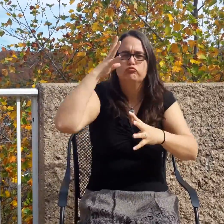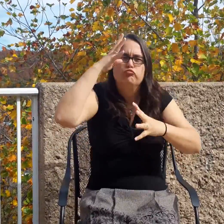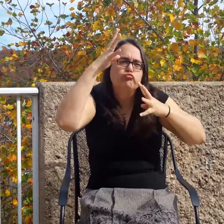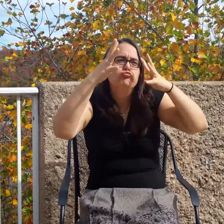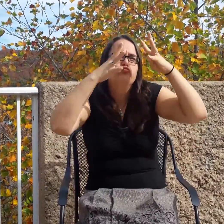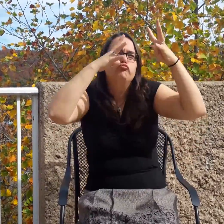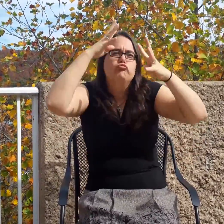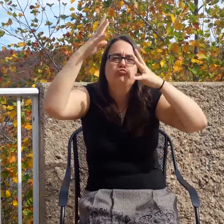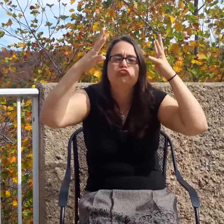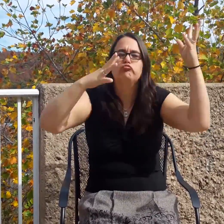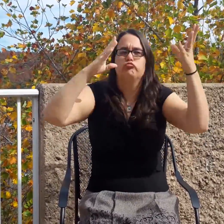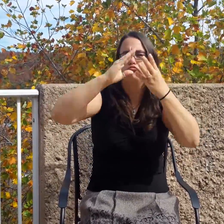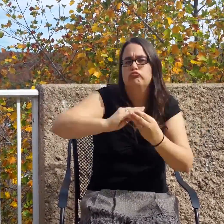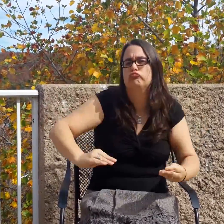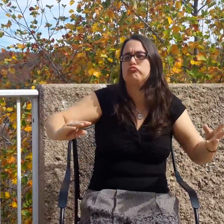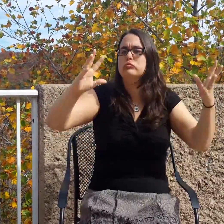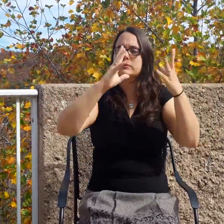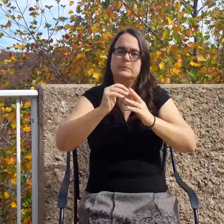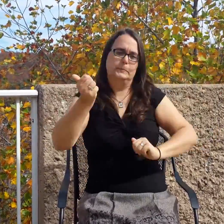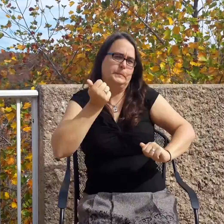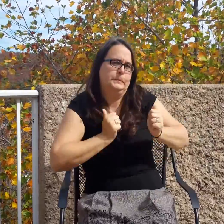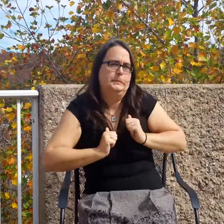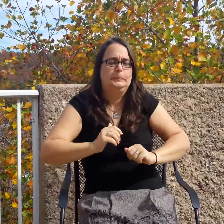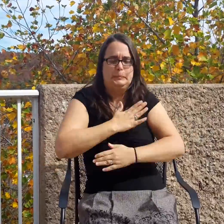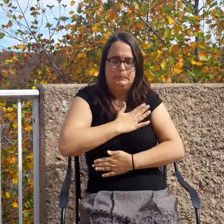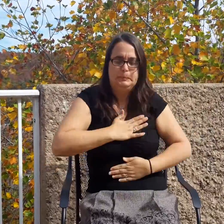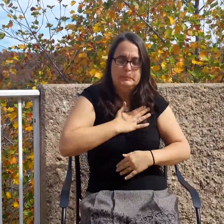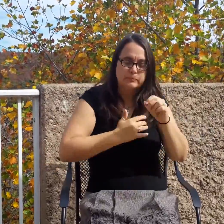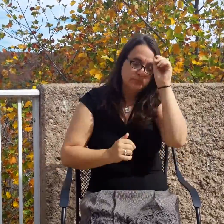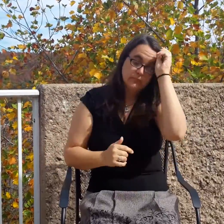I loved to create stories and play games of make believe.